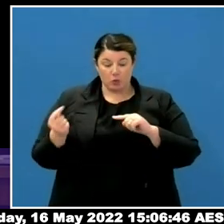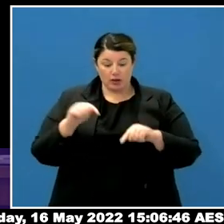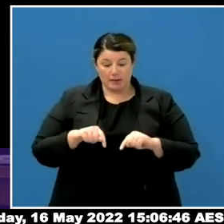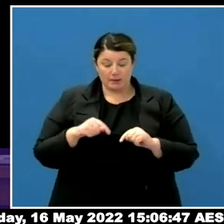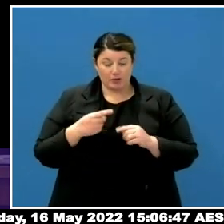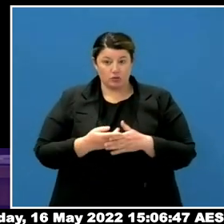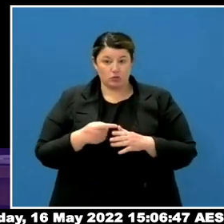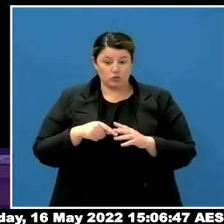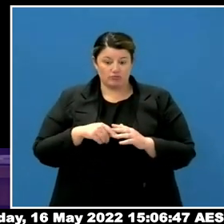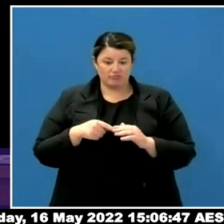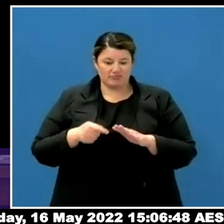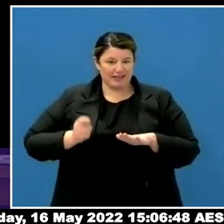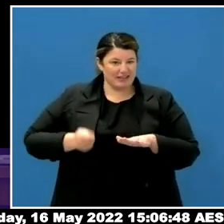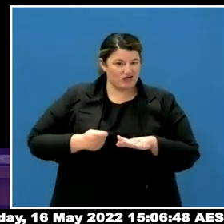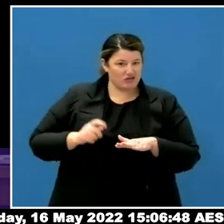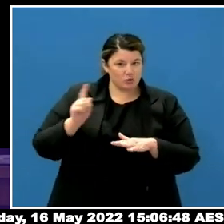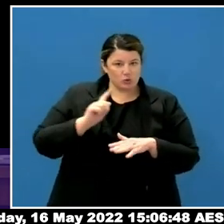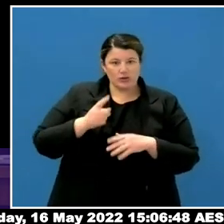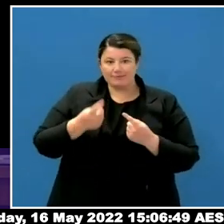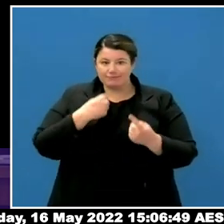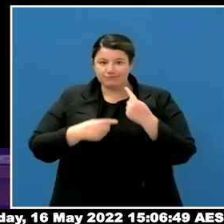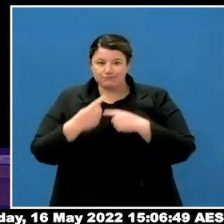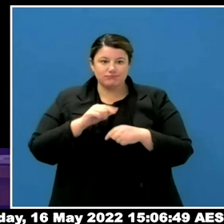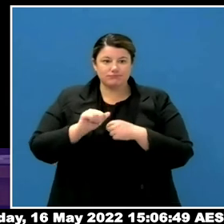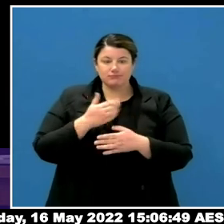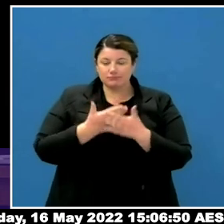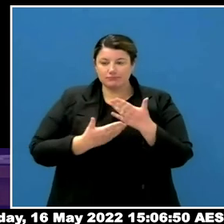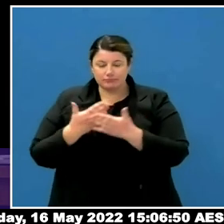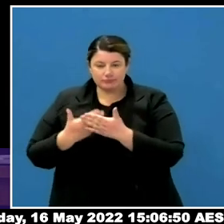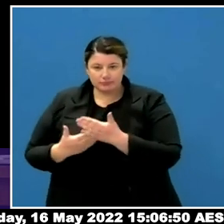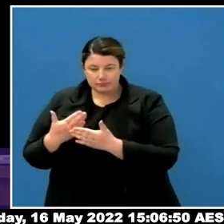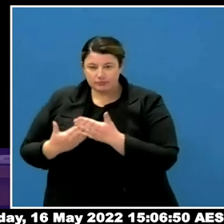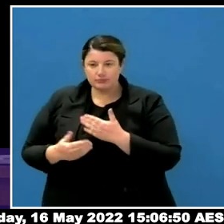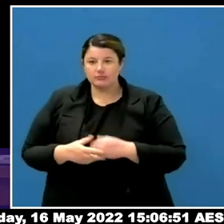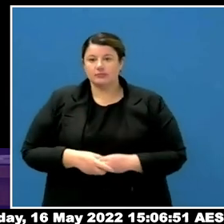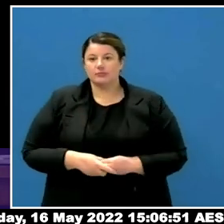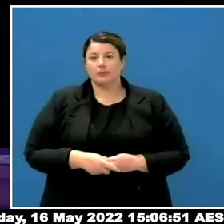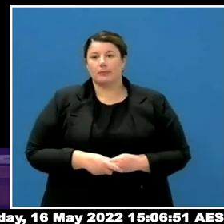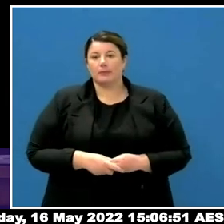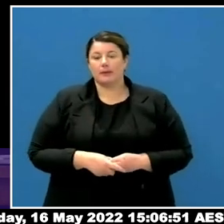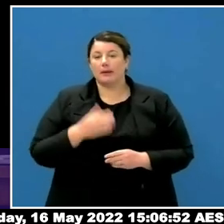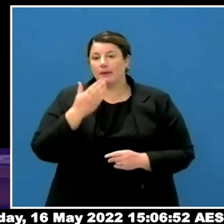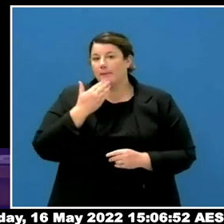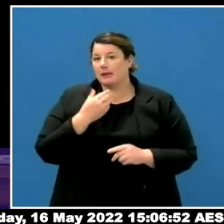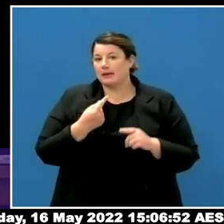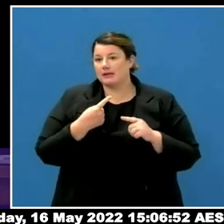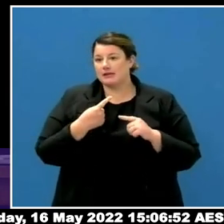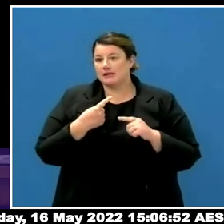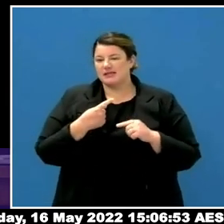I will ask you, if you don't mind, to follow the